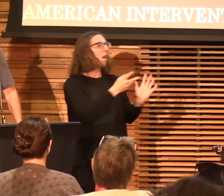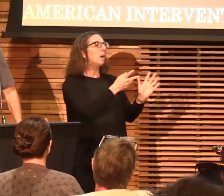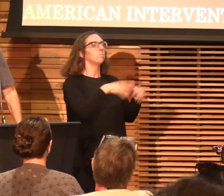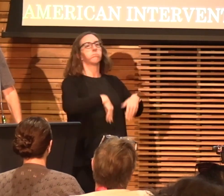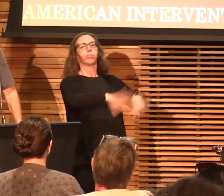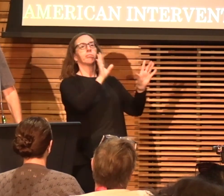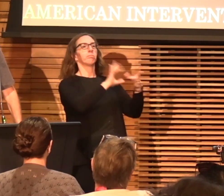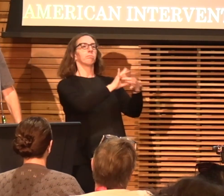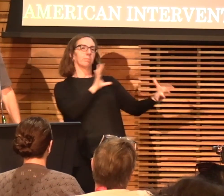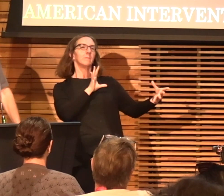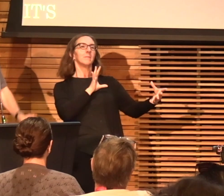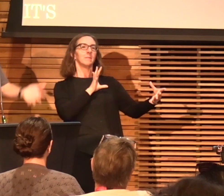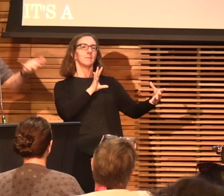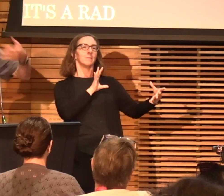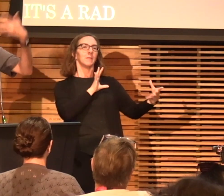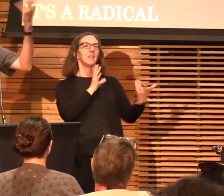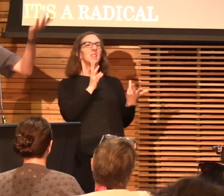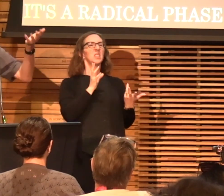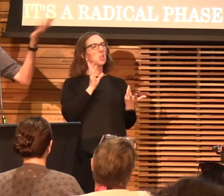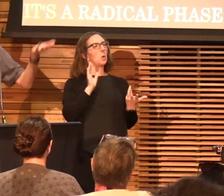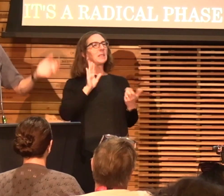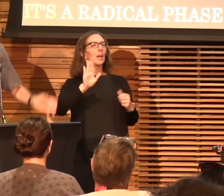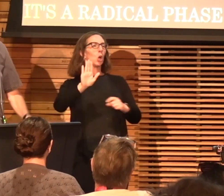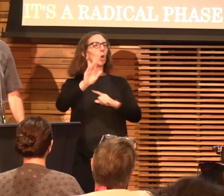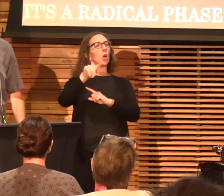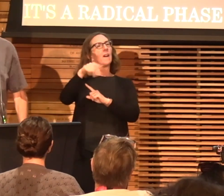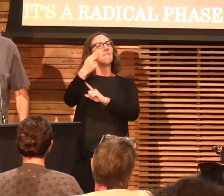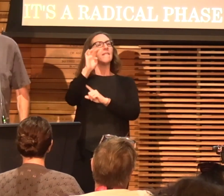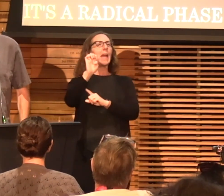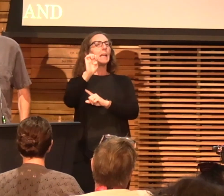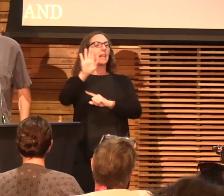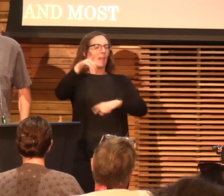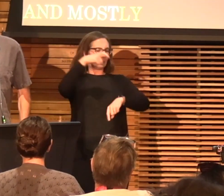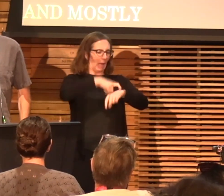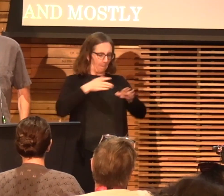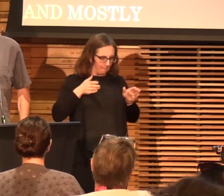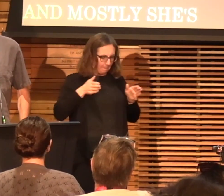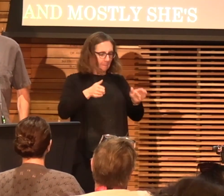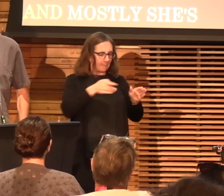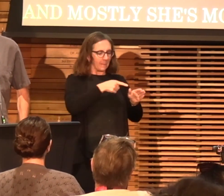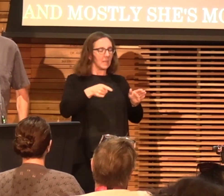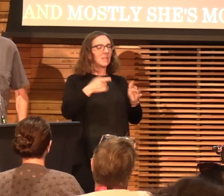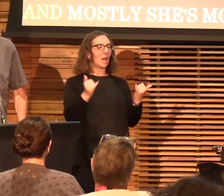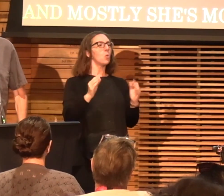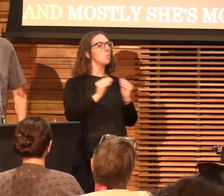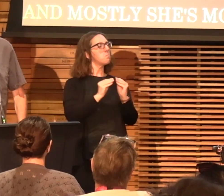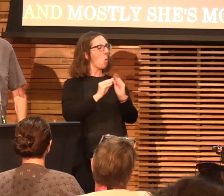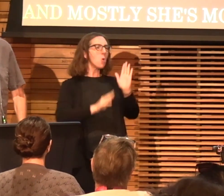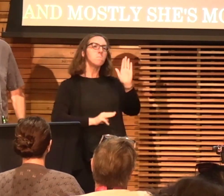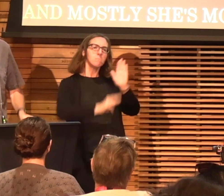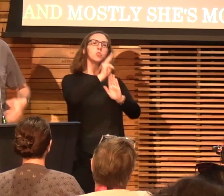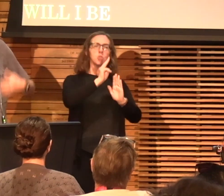And so, it's a radical phase that she's gone through, and mostly she's more mature now, she's more liberal in her outlook